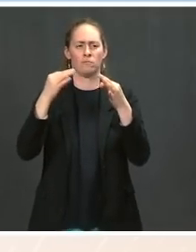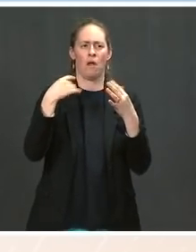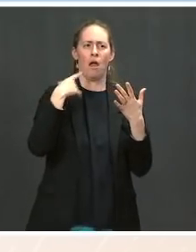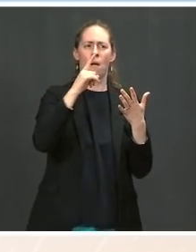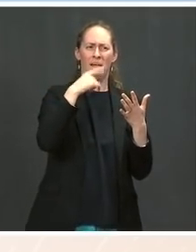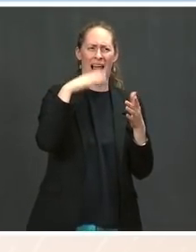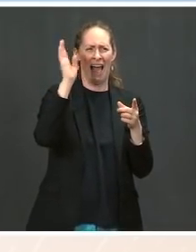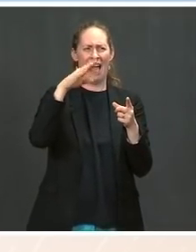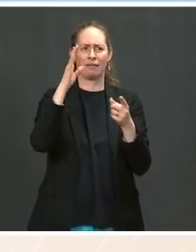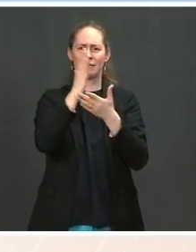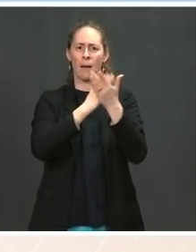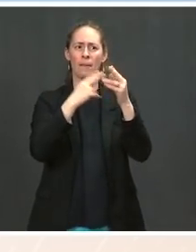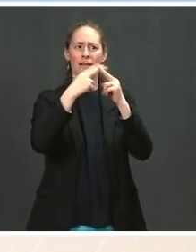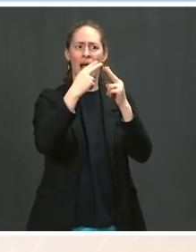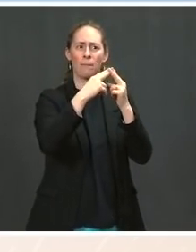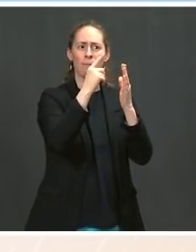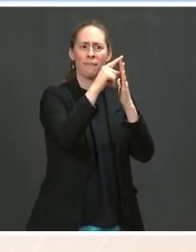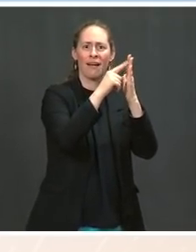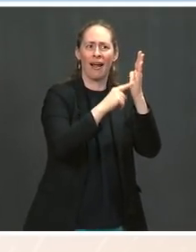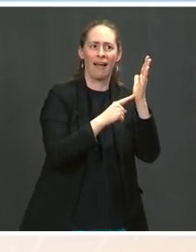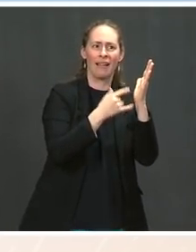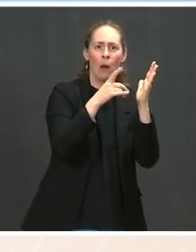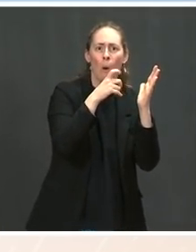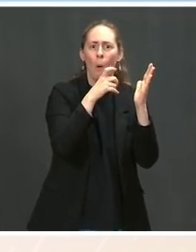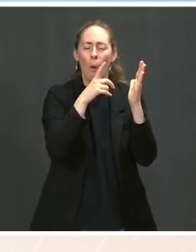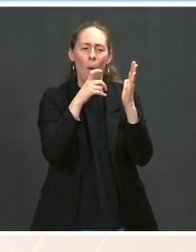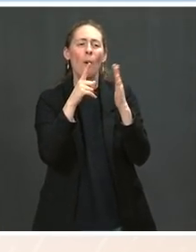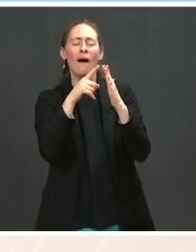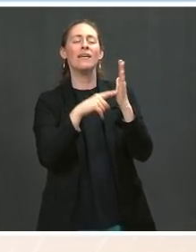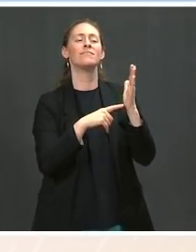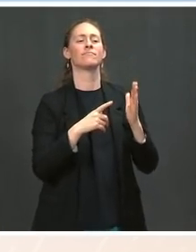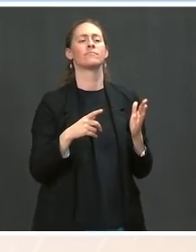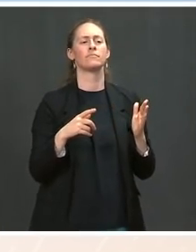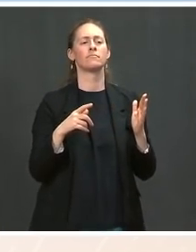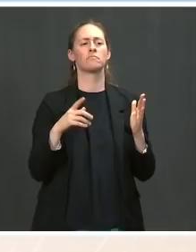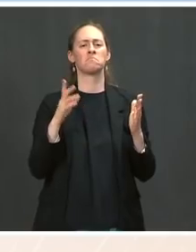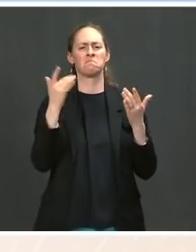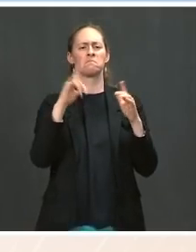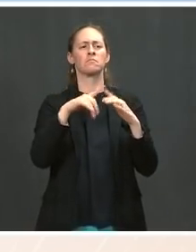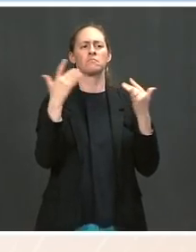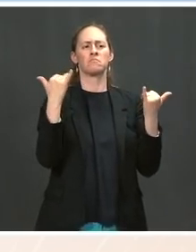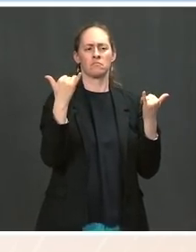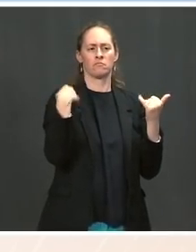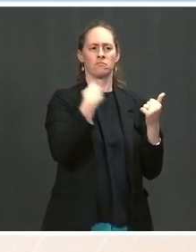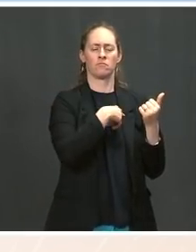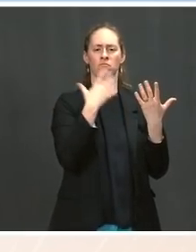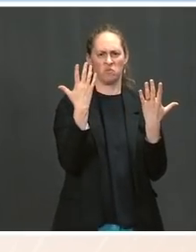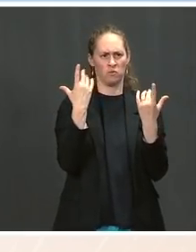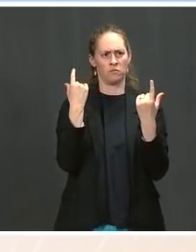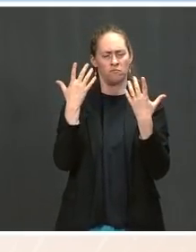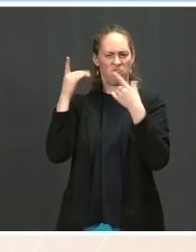But we are moving forward, starting to make the President -- starting to make some decisions on career ambassadors